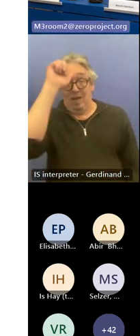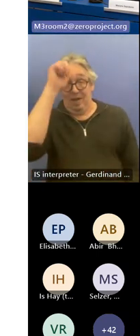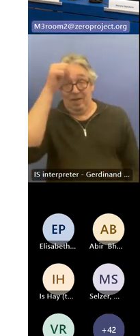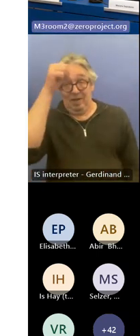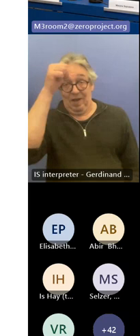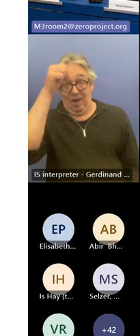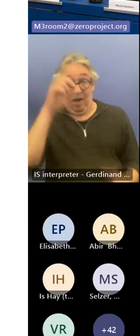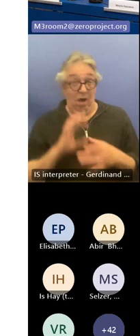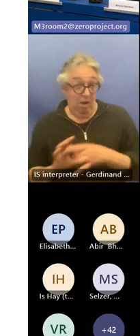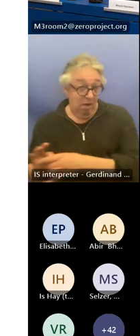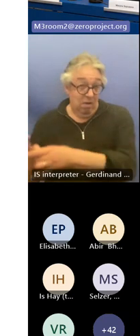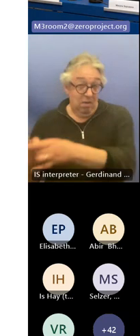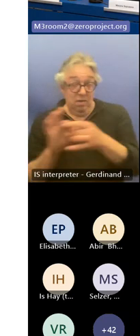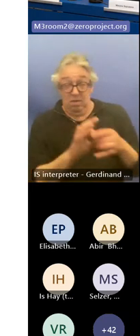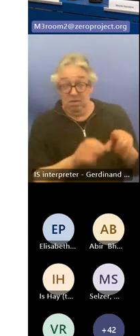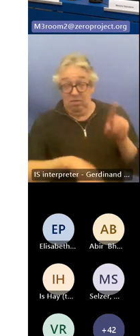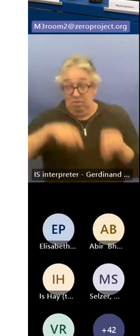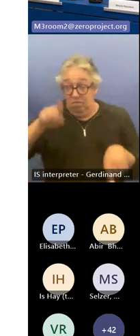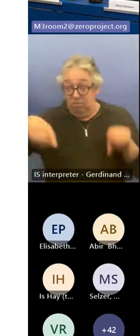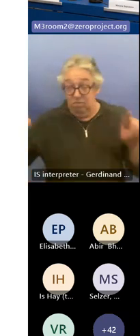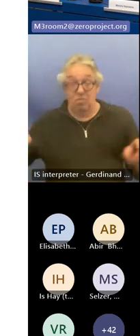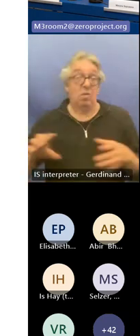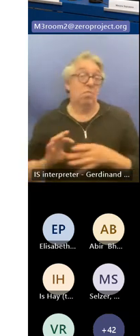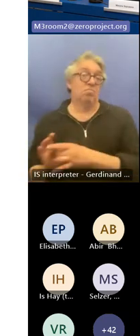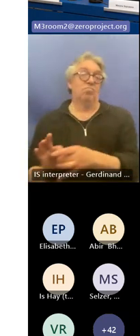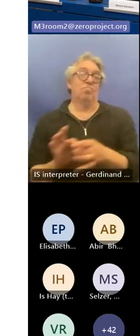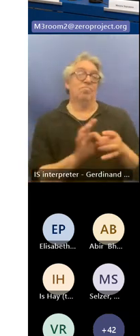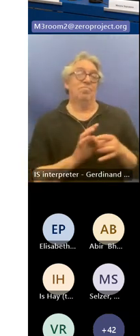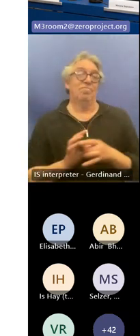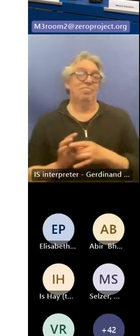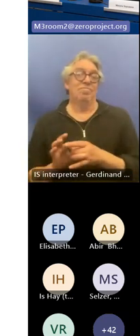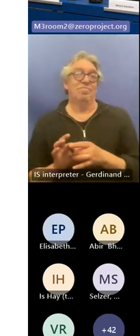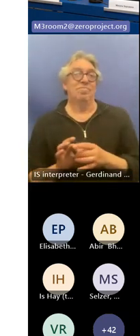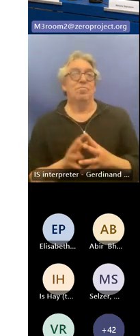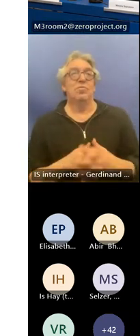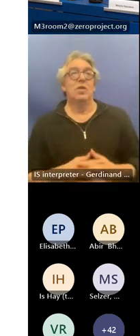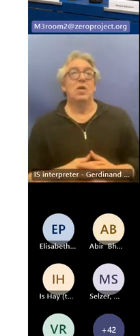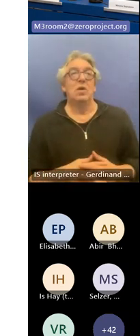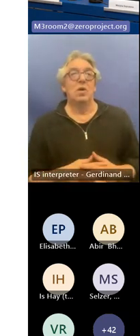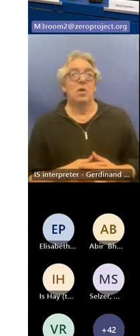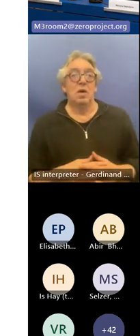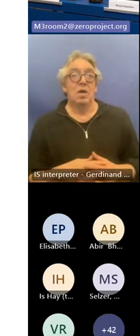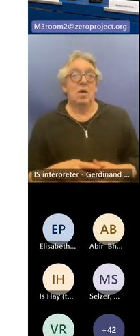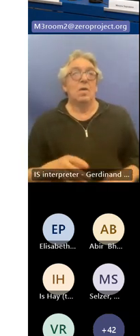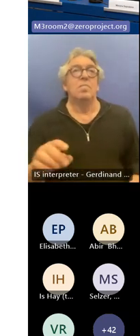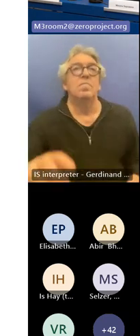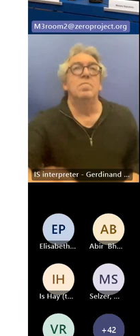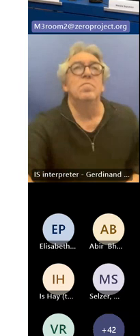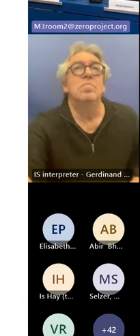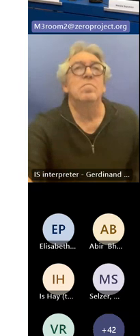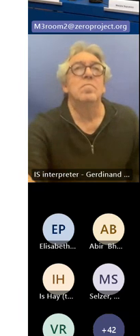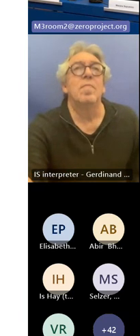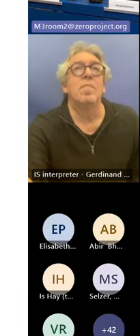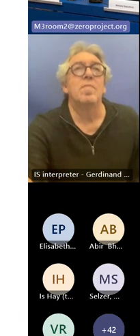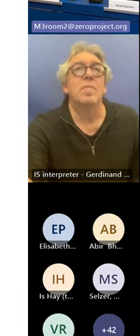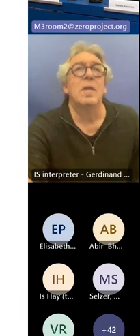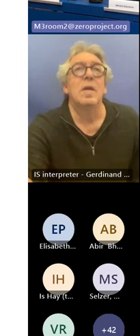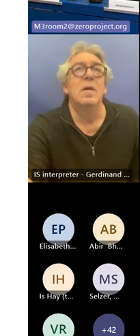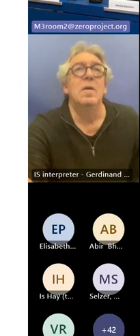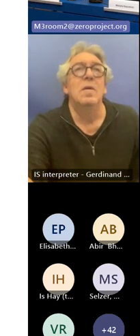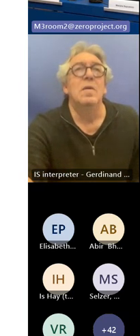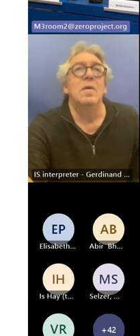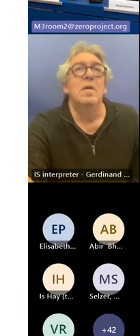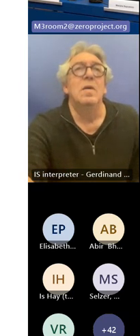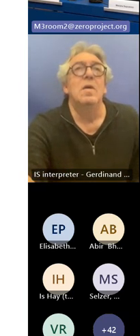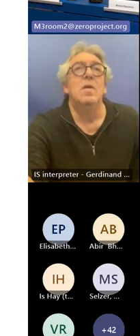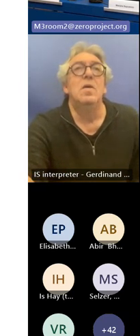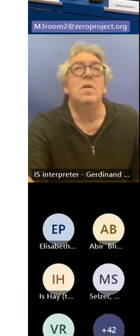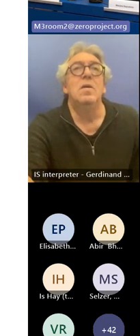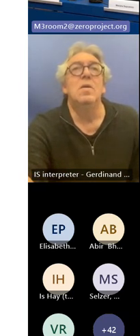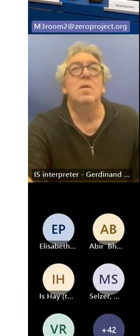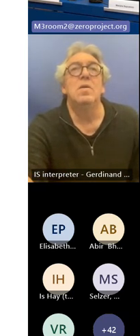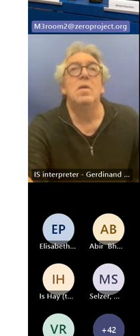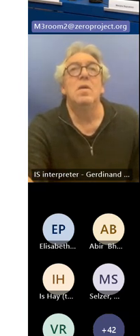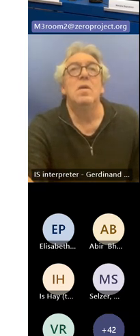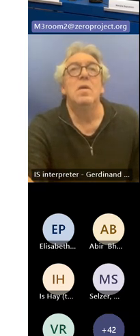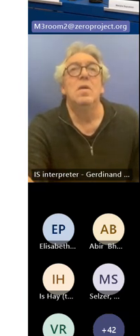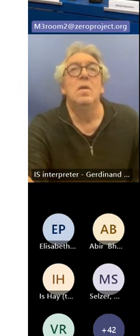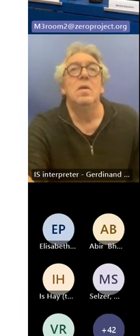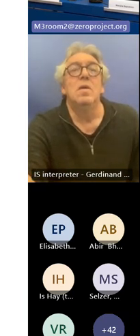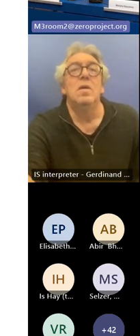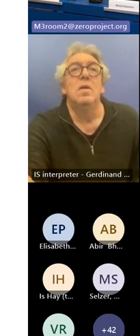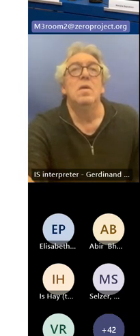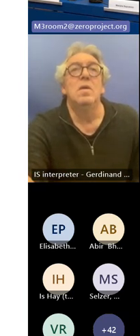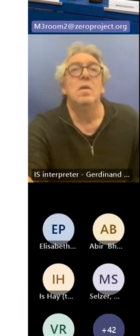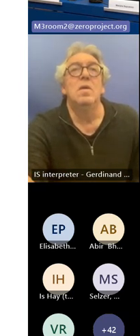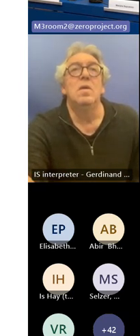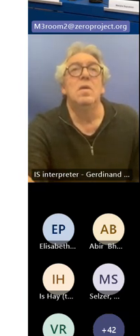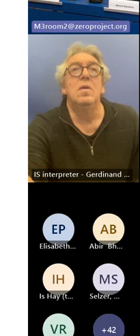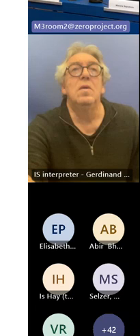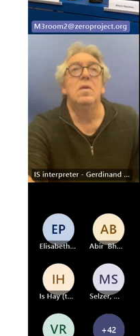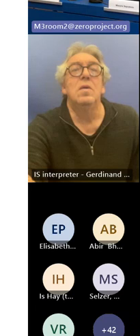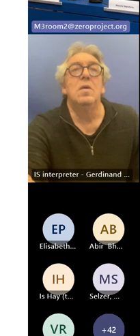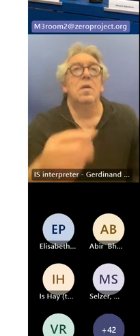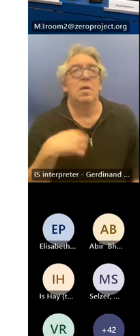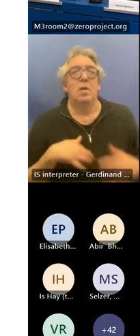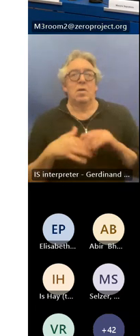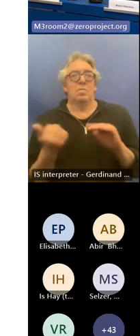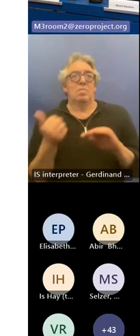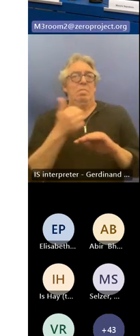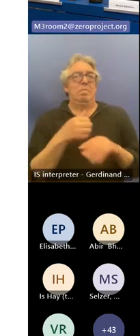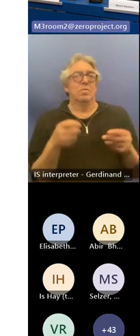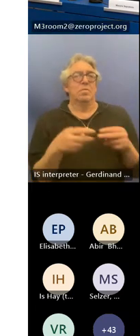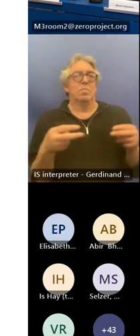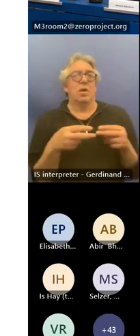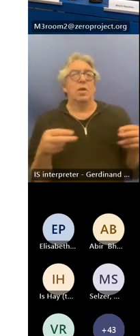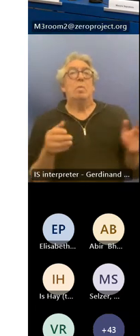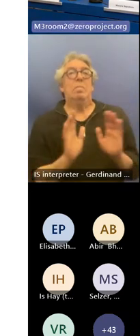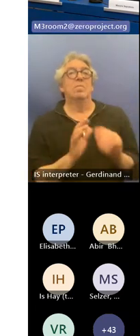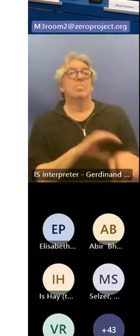and diversity. We aim to create across India, developing a sustainable ecosystem. I would like